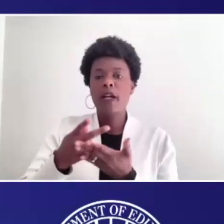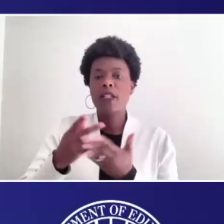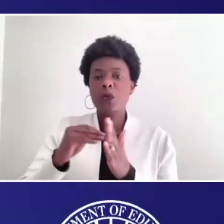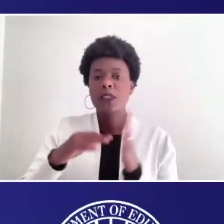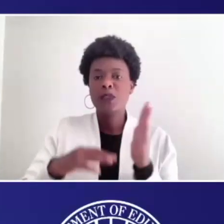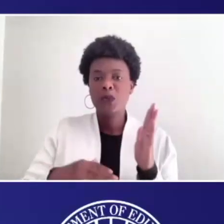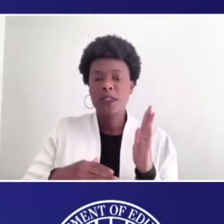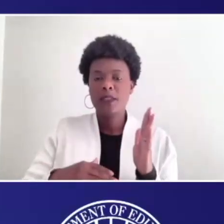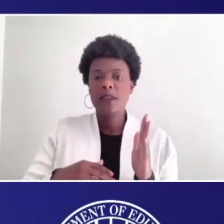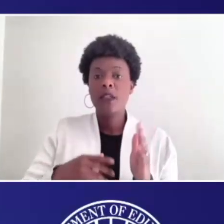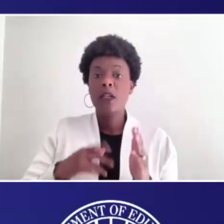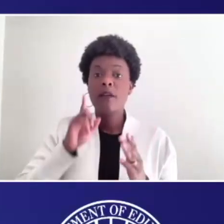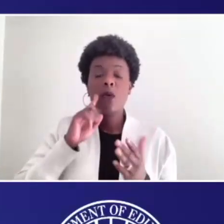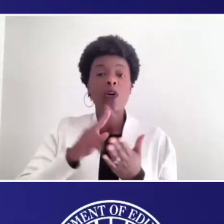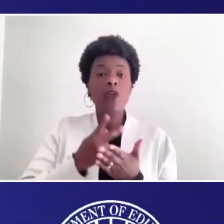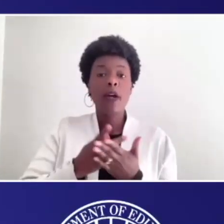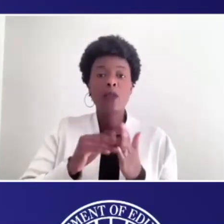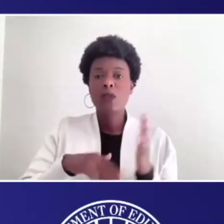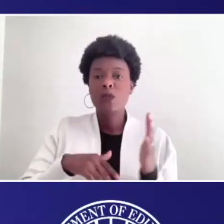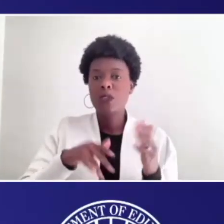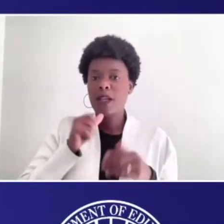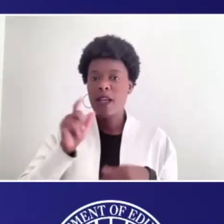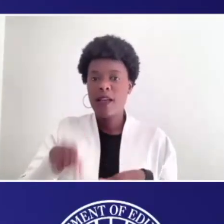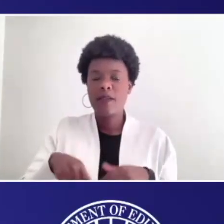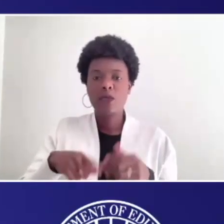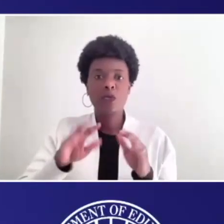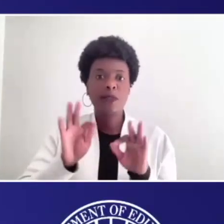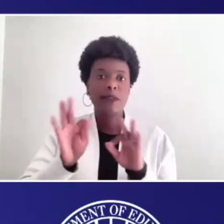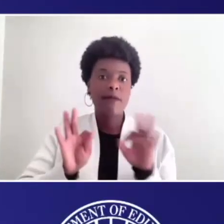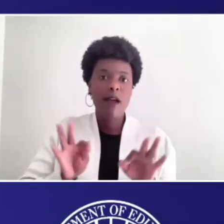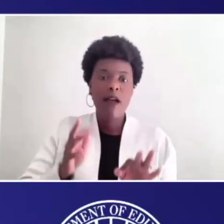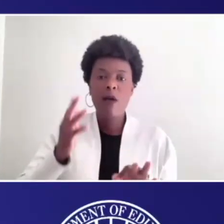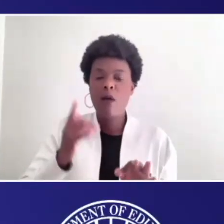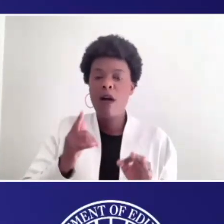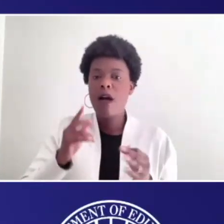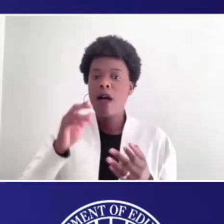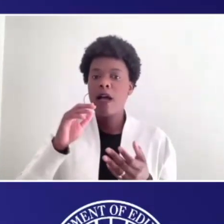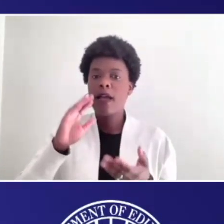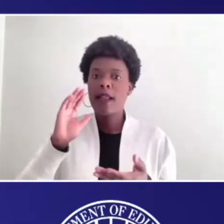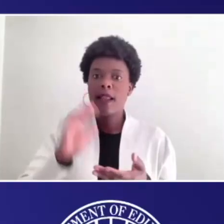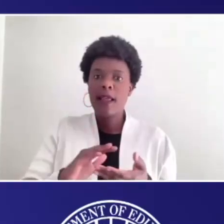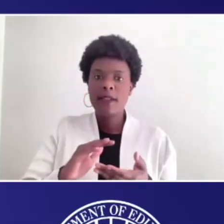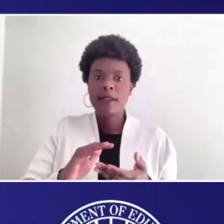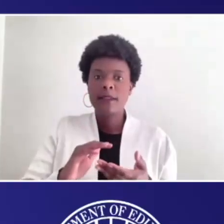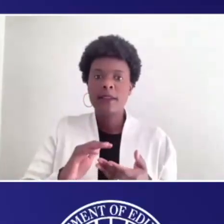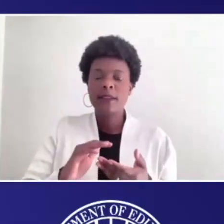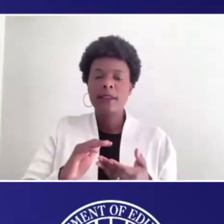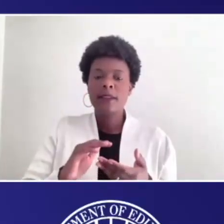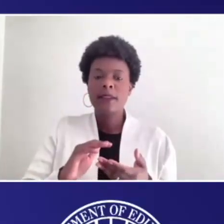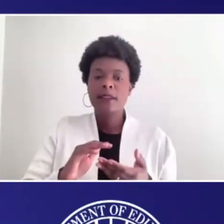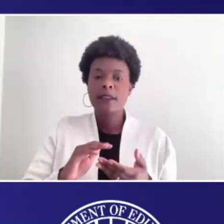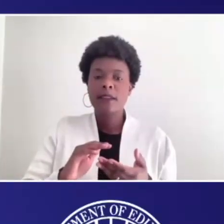we didn't really need to have to define it. There's a lot less back and forth in terms of people changing programs,